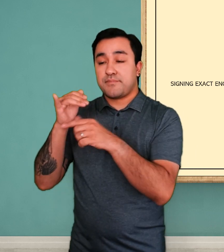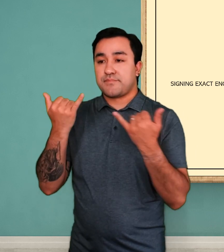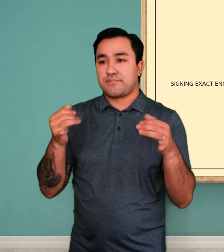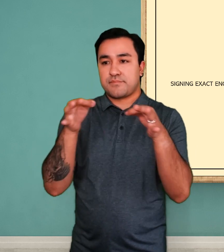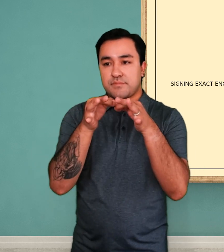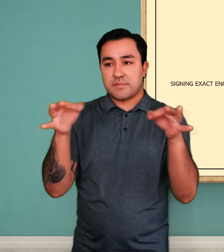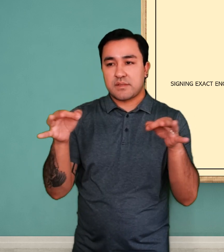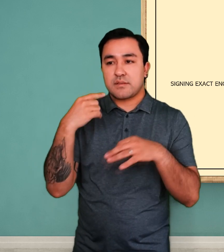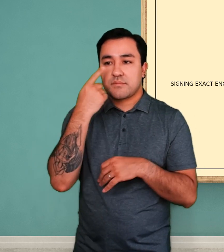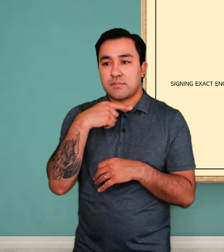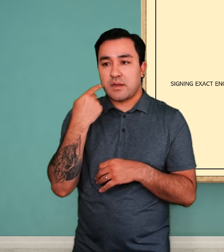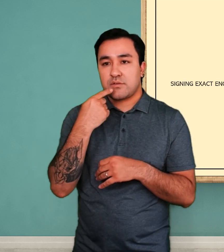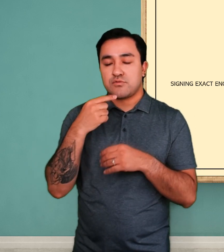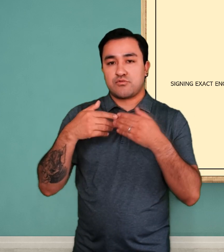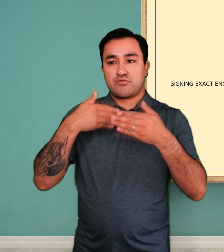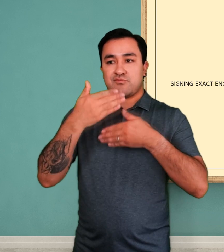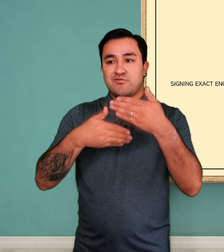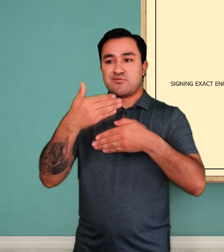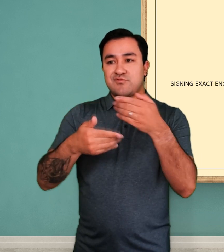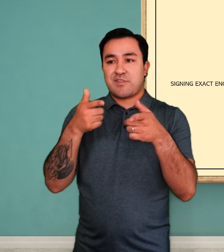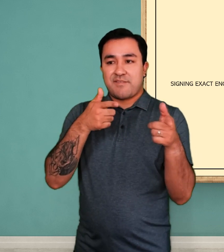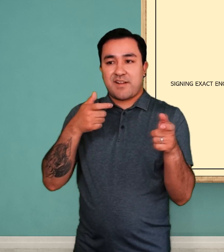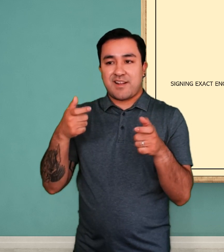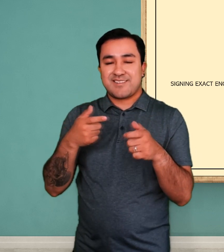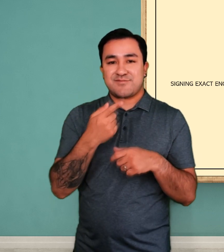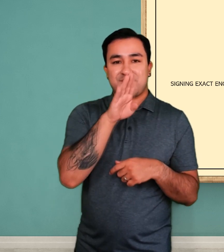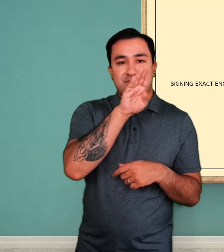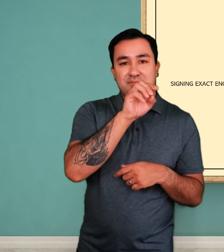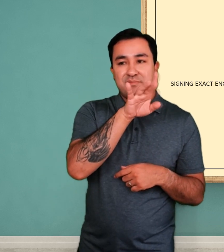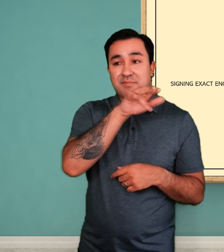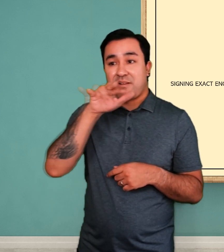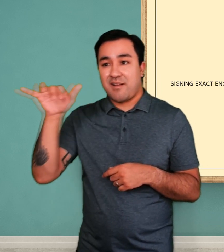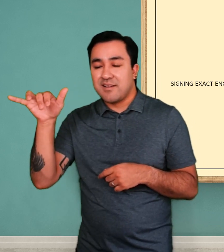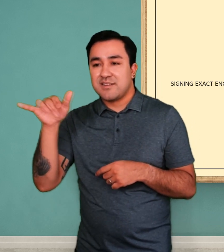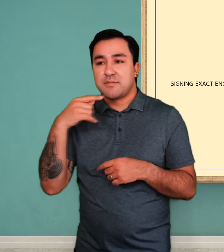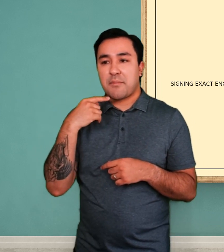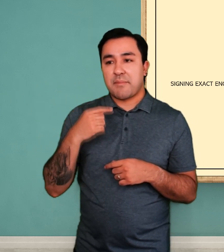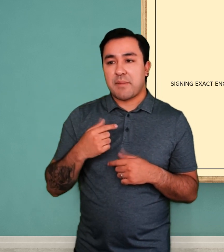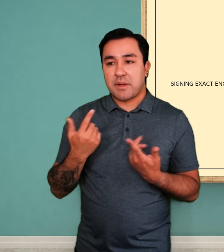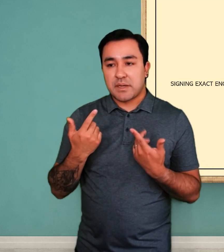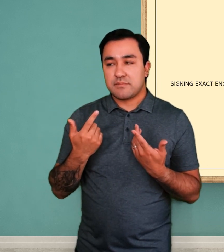the mouth is already moving to the next sound in less than a second. So in a sentence such as,